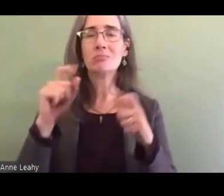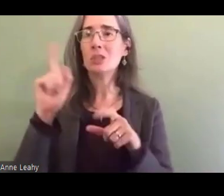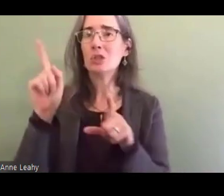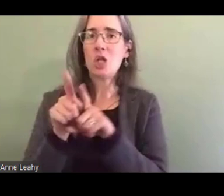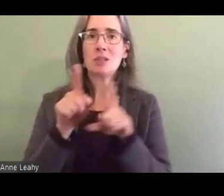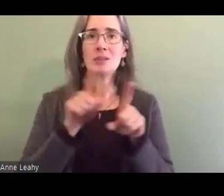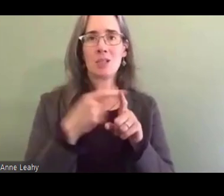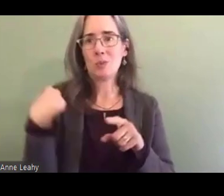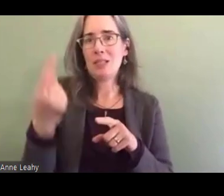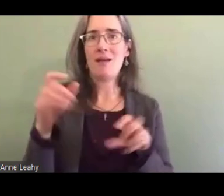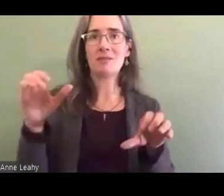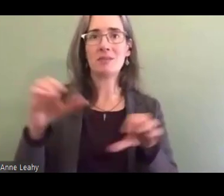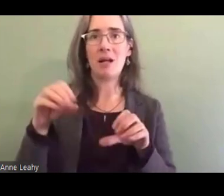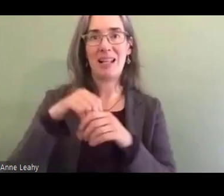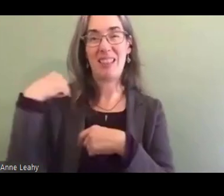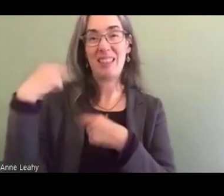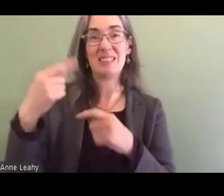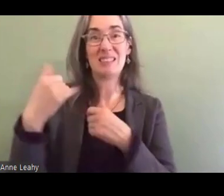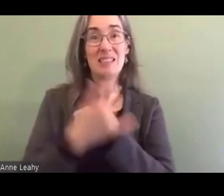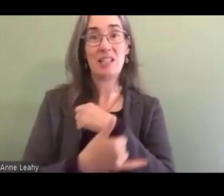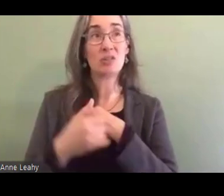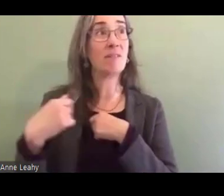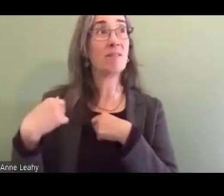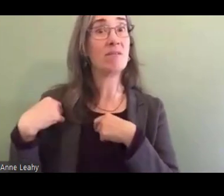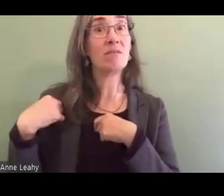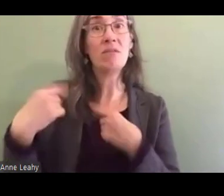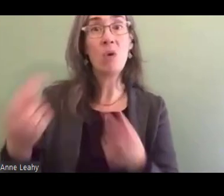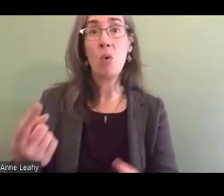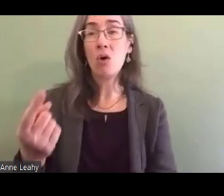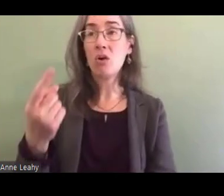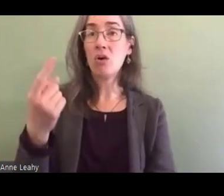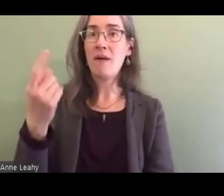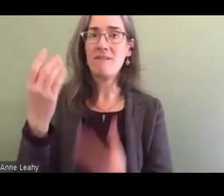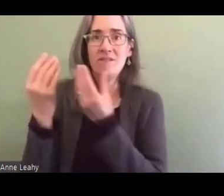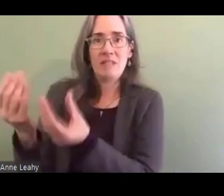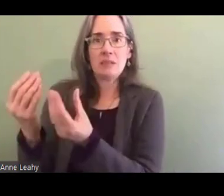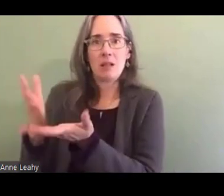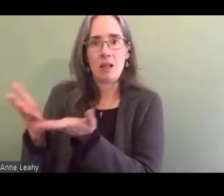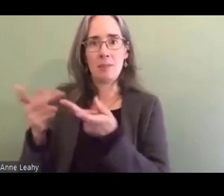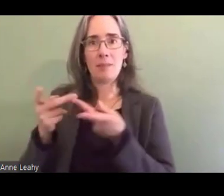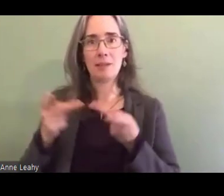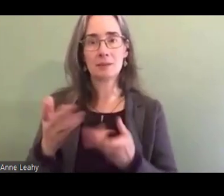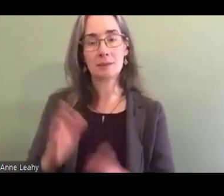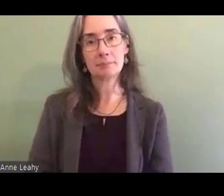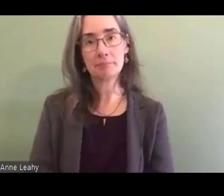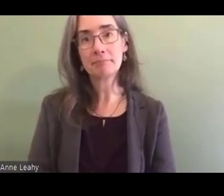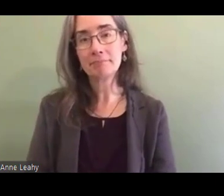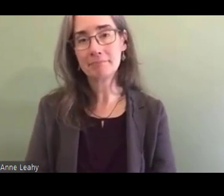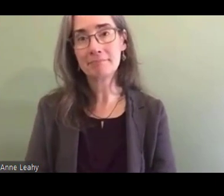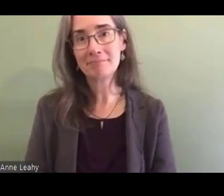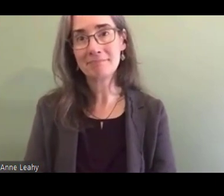just as we have done in this nation for physical places.